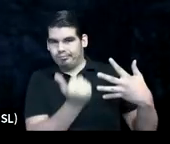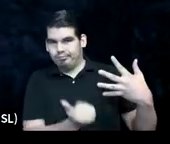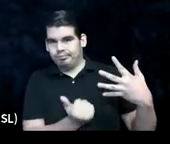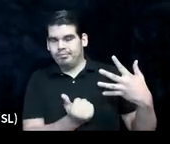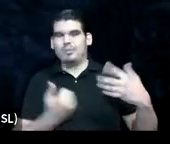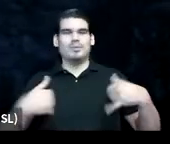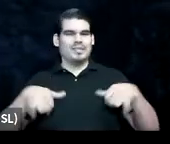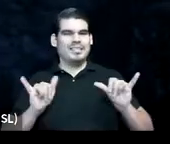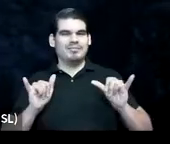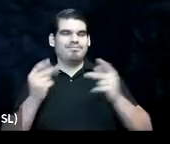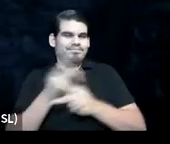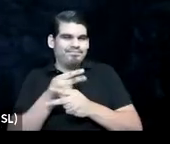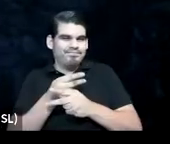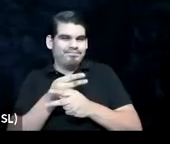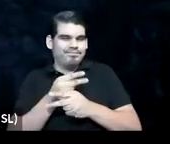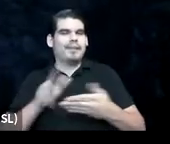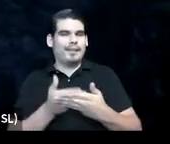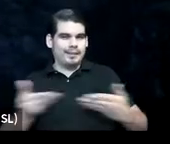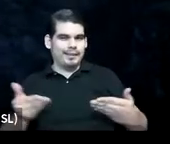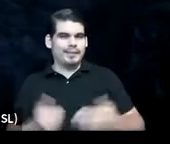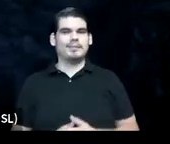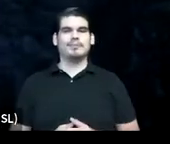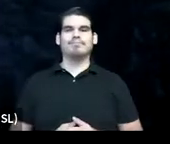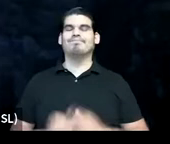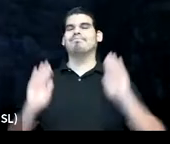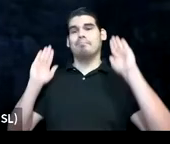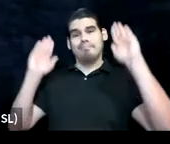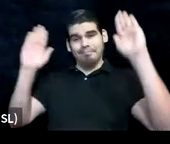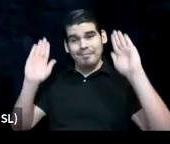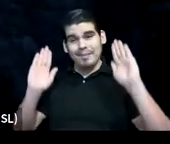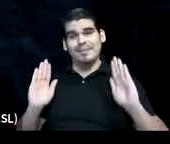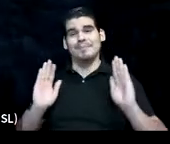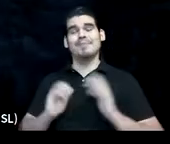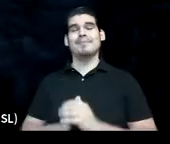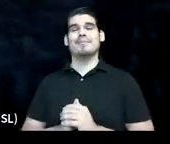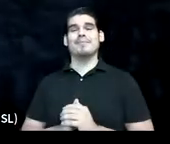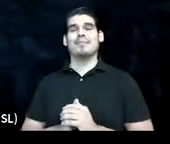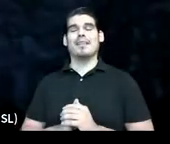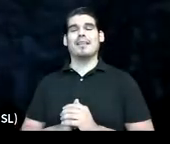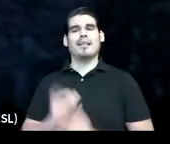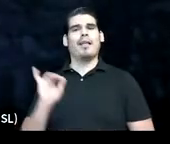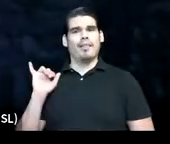topics. I'm glad to see that, that went well. Um, does anyone from group one want to add to that.